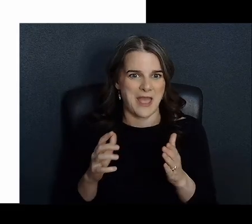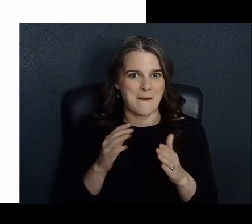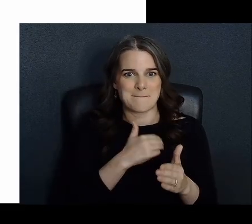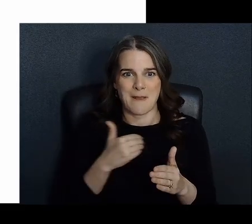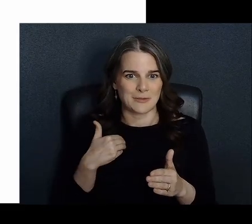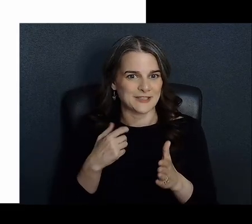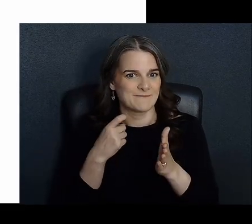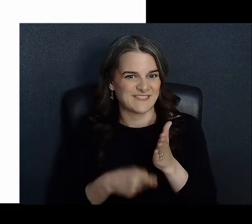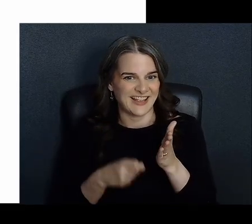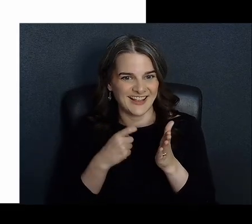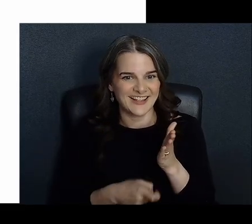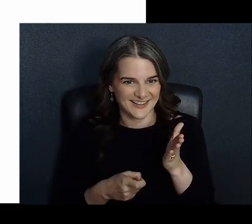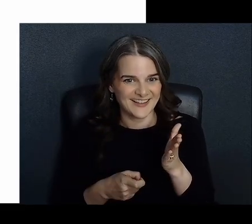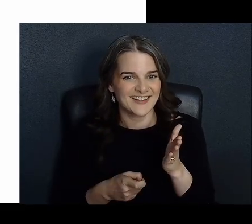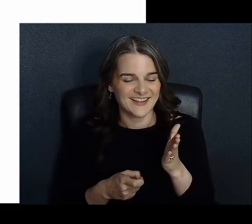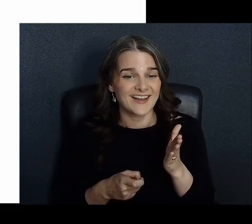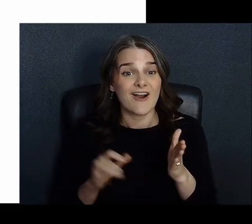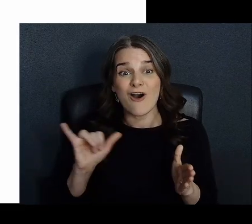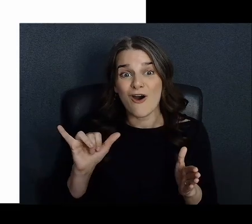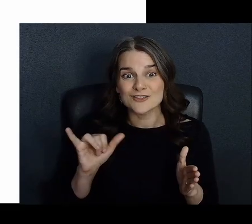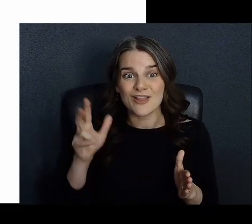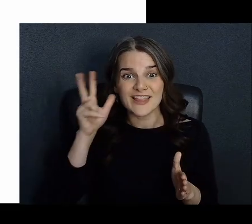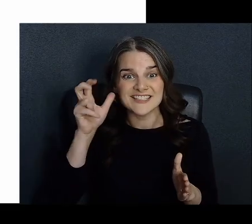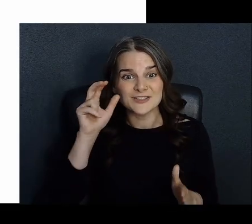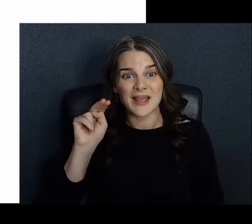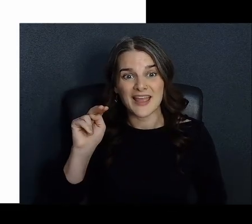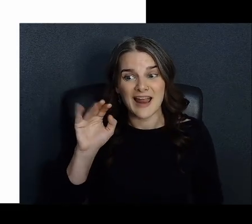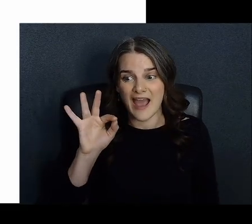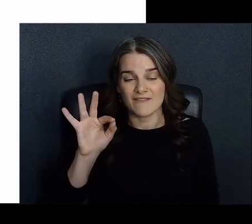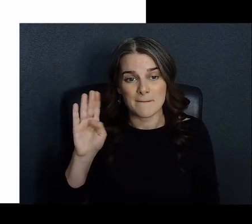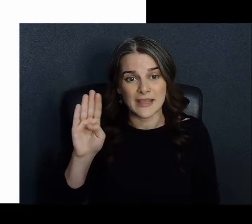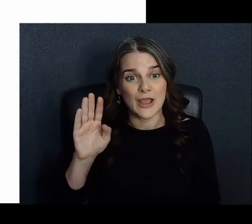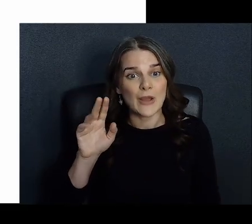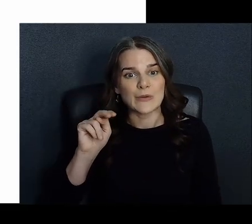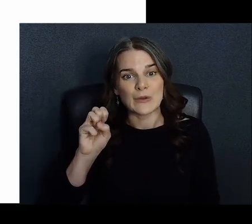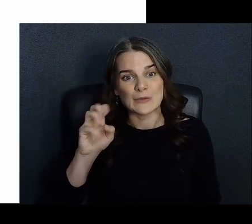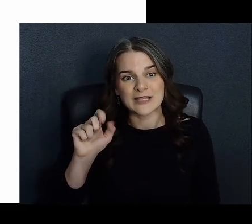You also can listen to NFB Newsline without any type of fee downloaded right